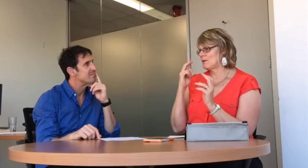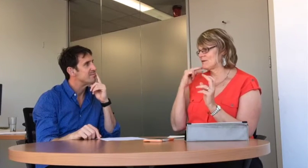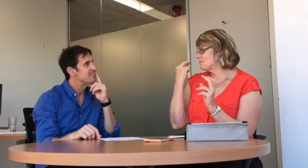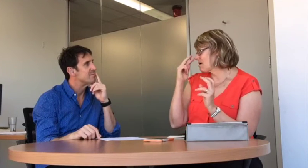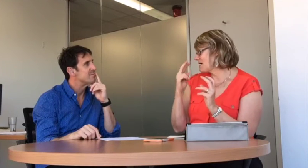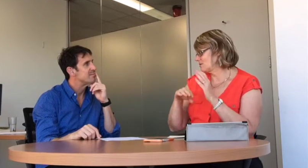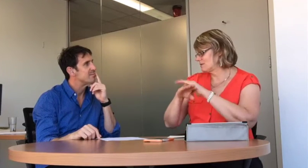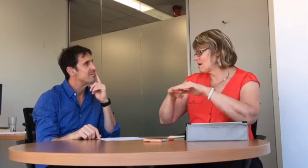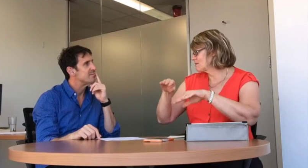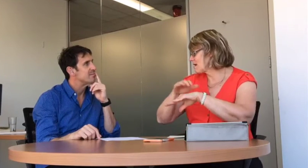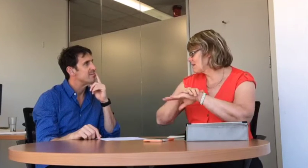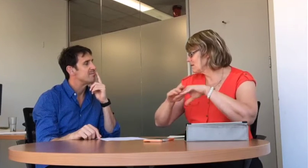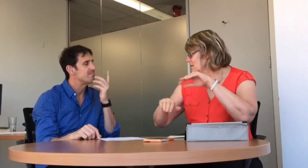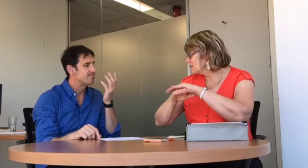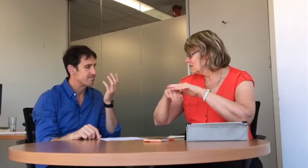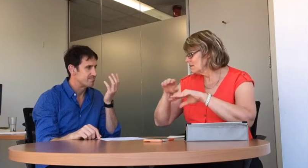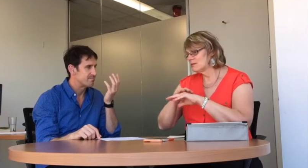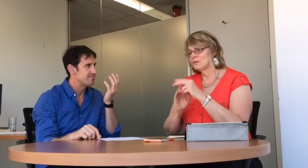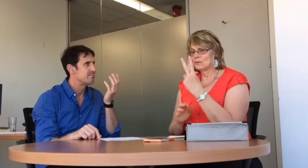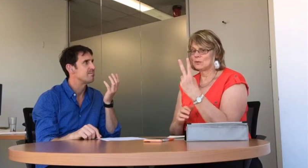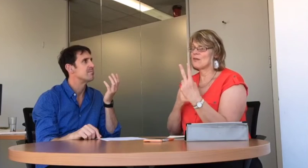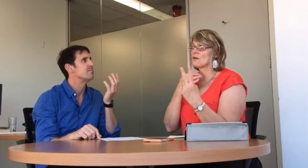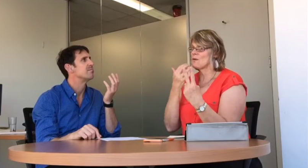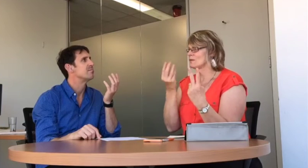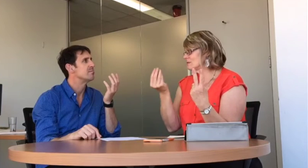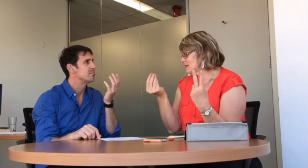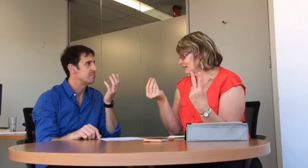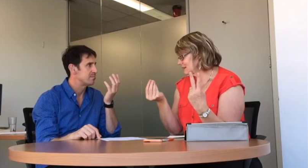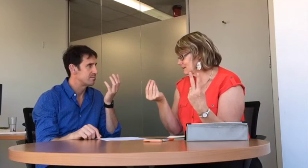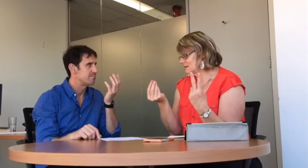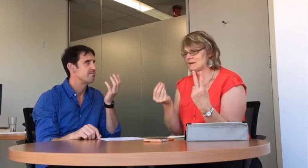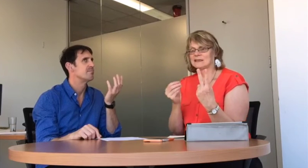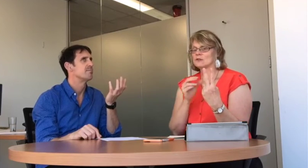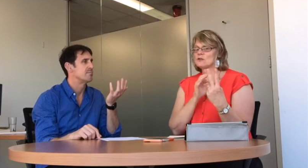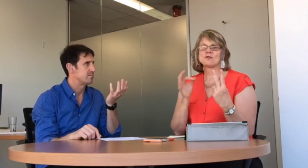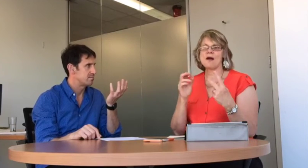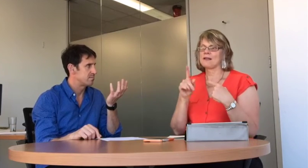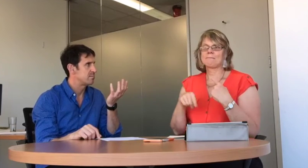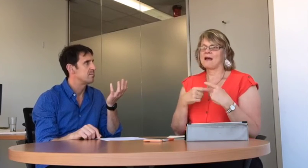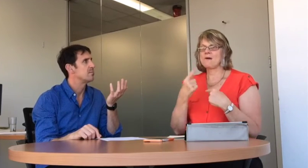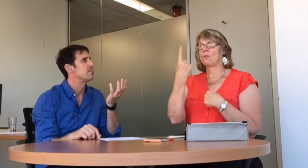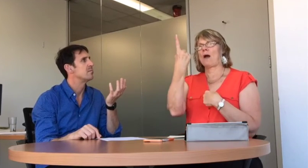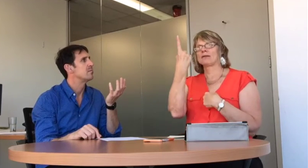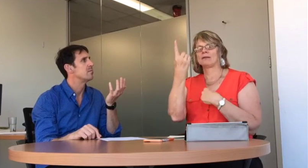Deaf-blind people, in many situations, need two interpreters, which is obviously very expensive.